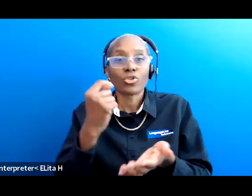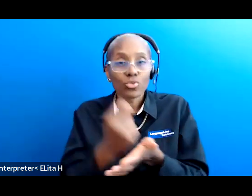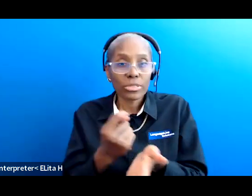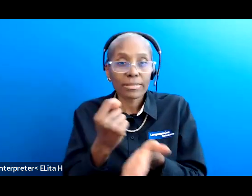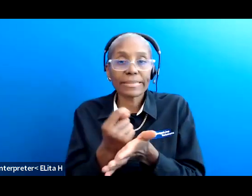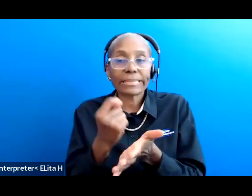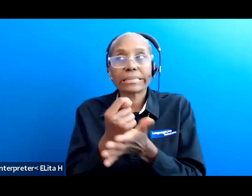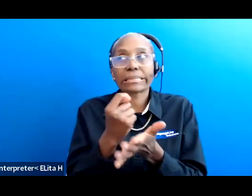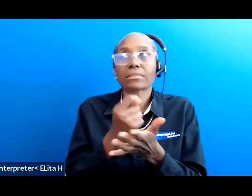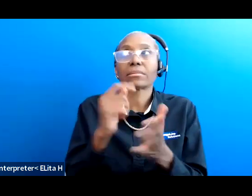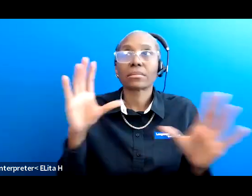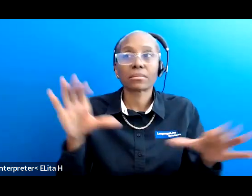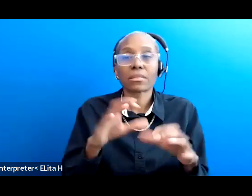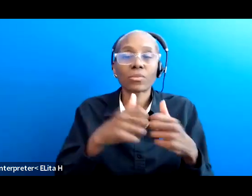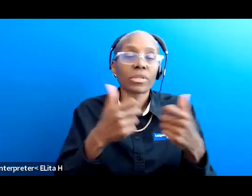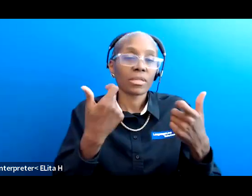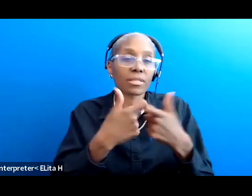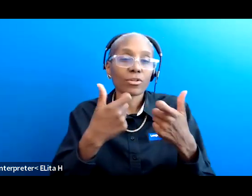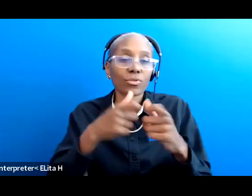A lot's being done with electrical stimulation that's providing